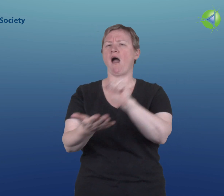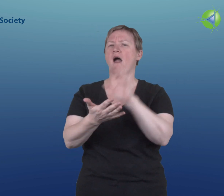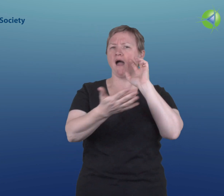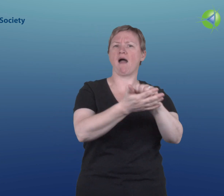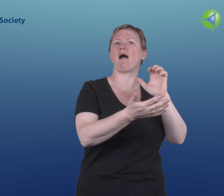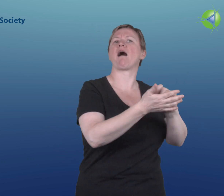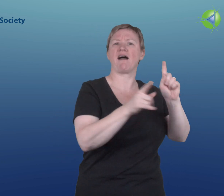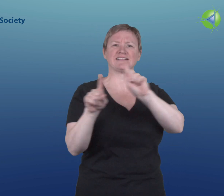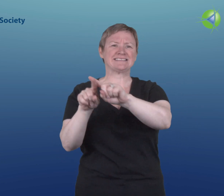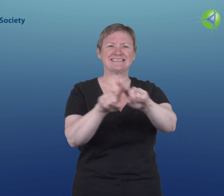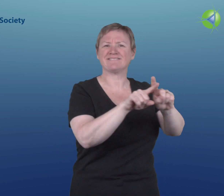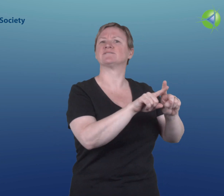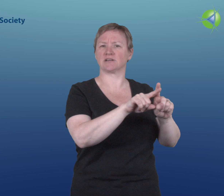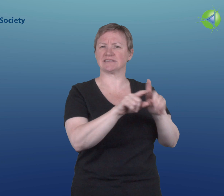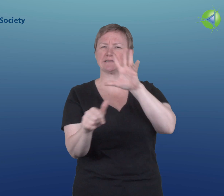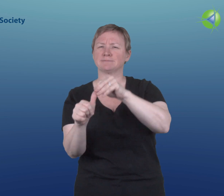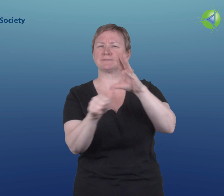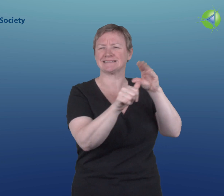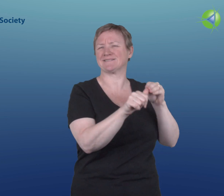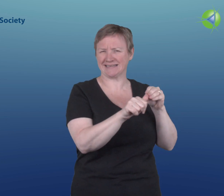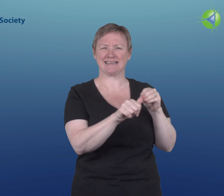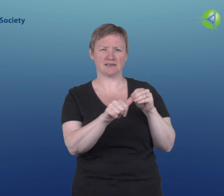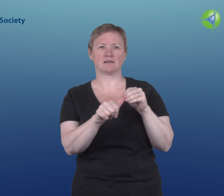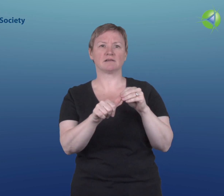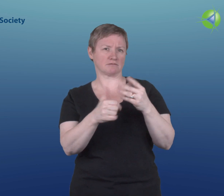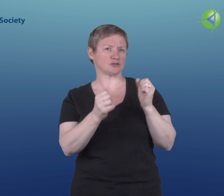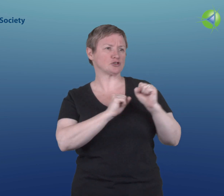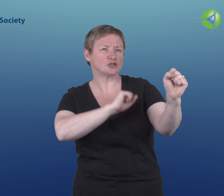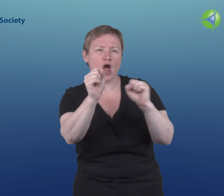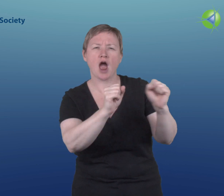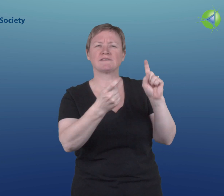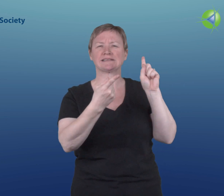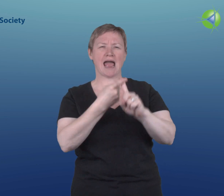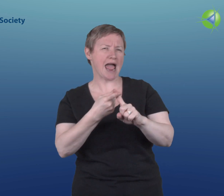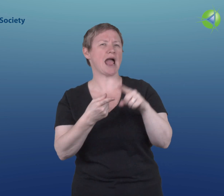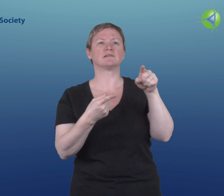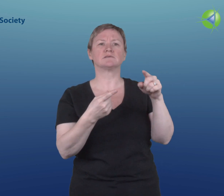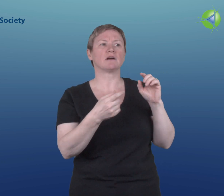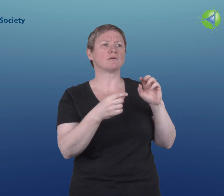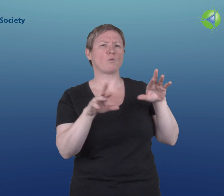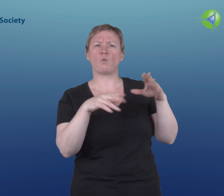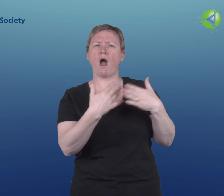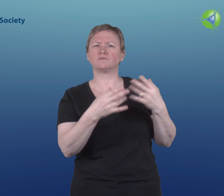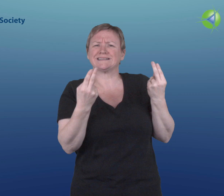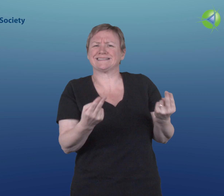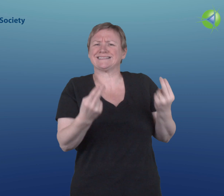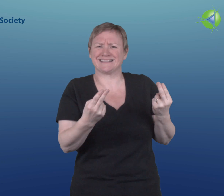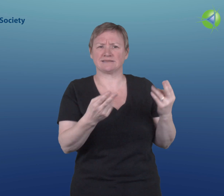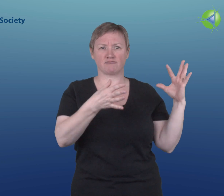Following these consultations, we identified the following specific services and requirements in relation